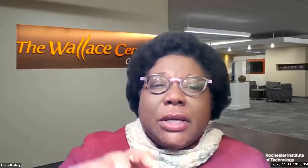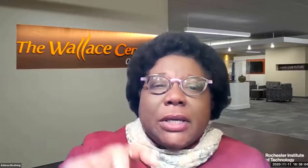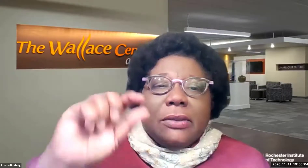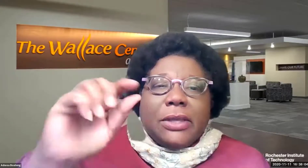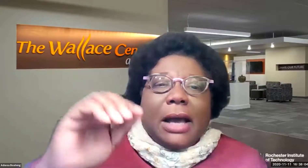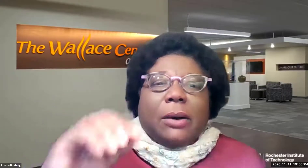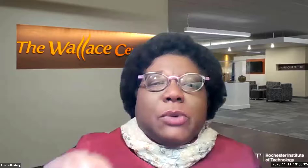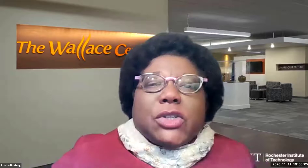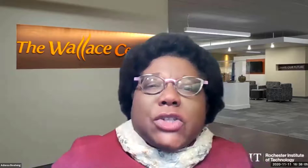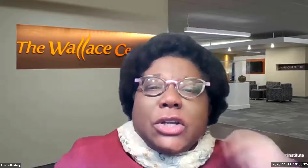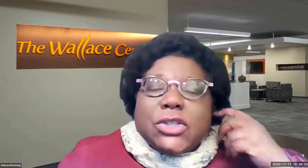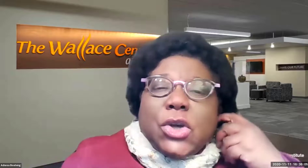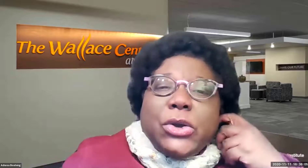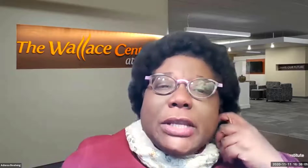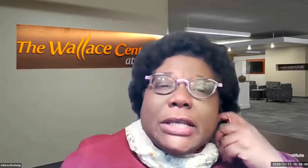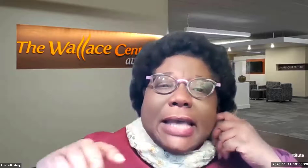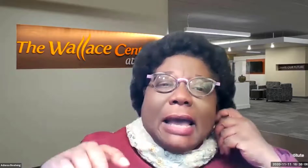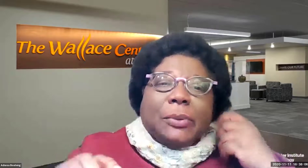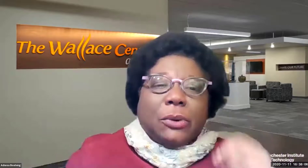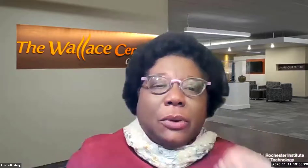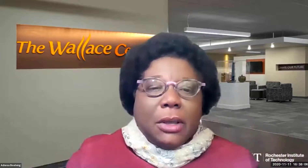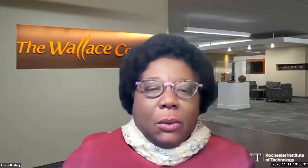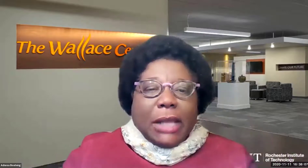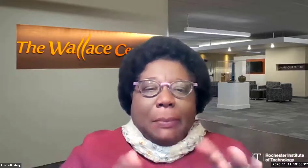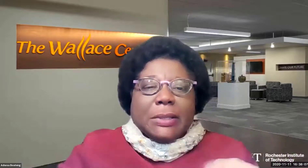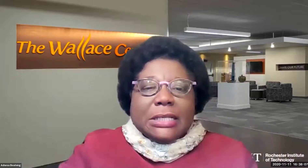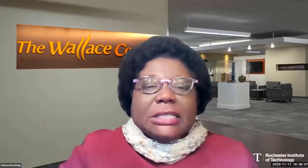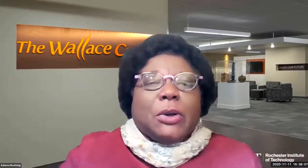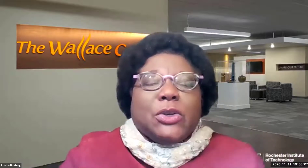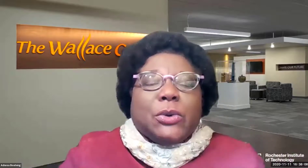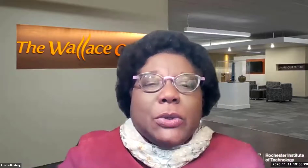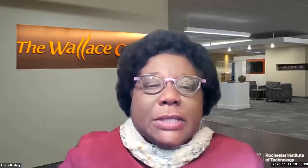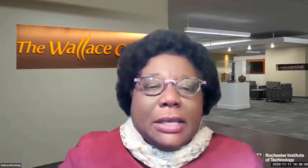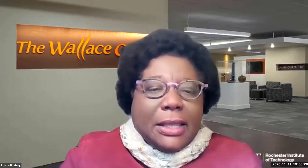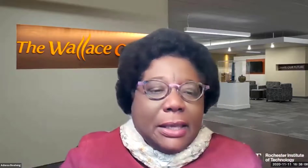example. What happens to suppose you're using the